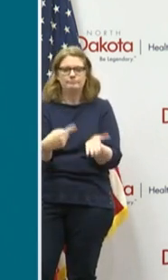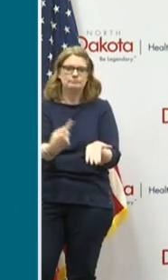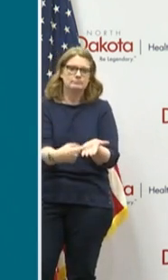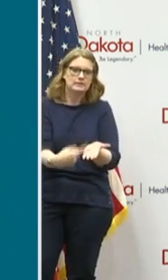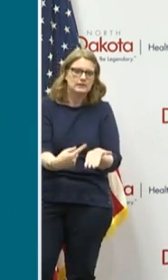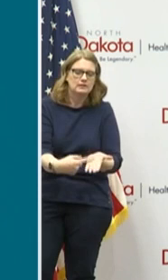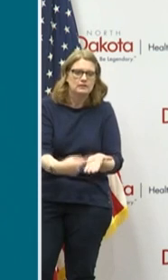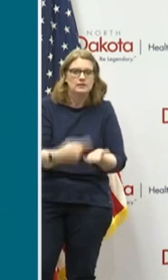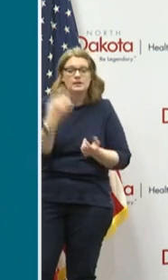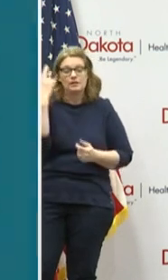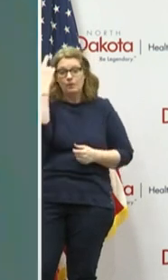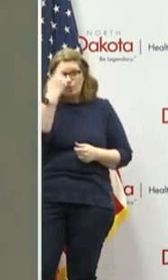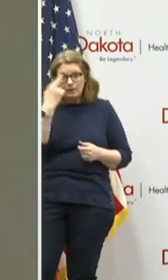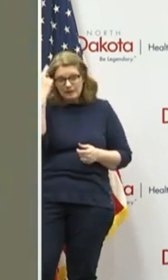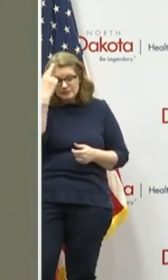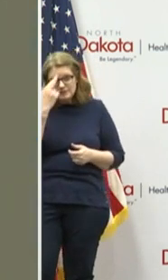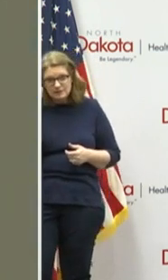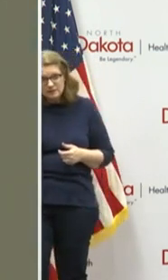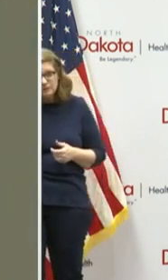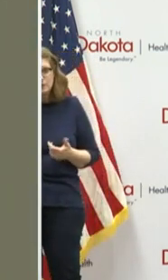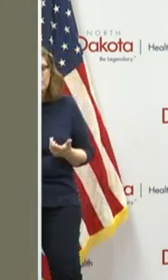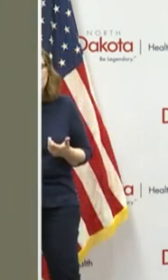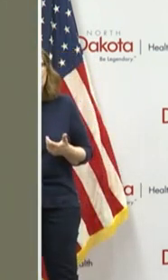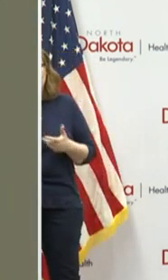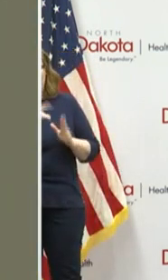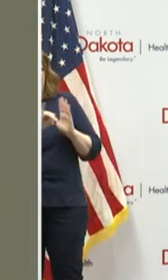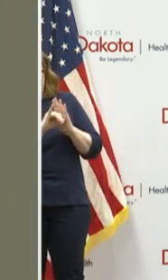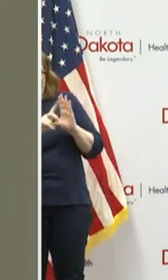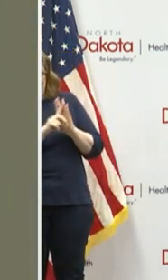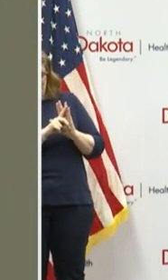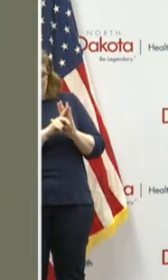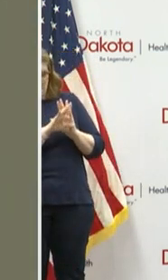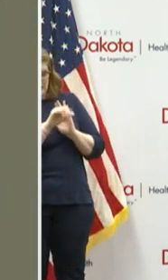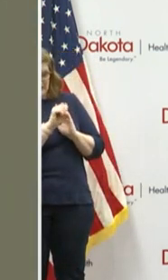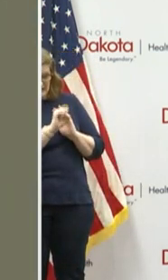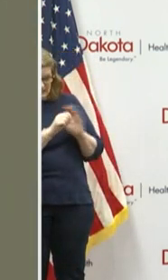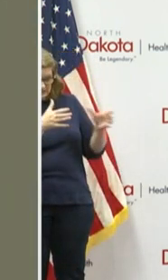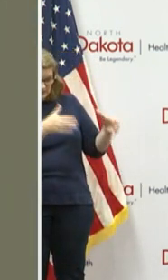HAVE COME FORWARD TO GET TESTED. THIS CAPABILITY WE HAVE AROUND TESTING, WE TALKED ABOUT IT A